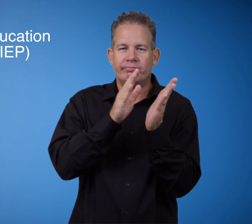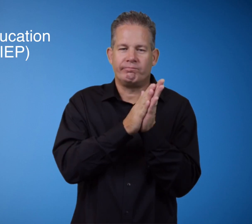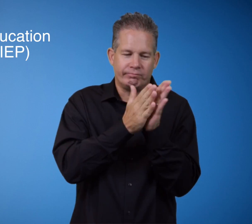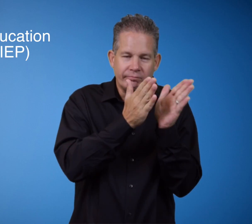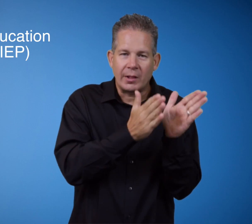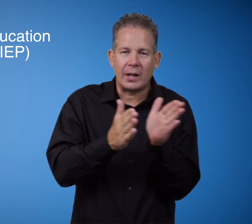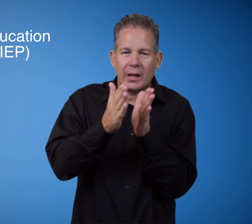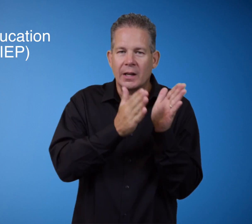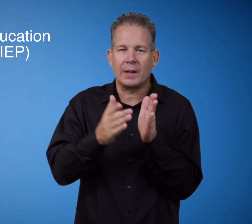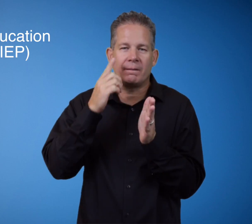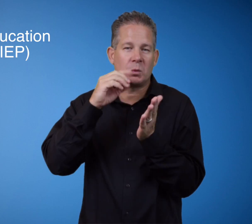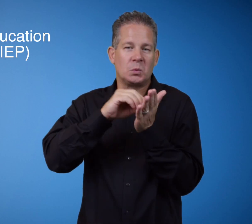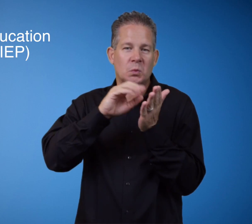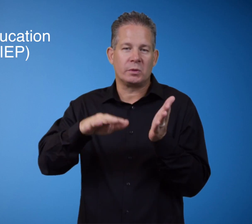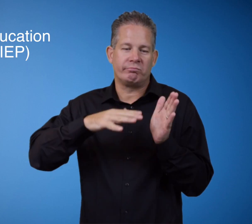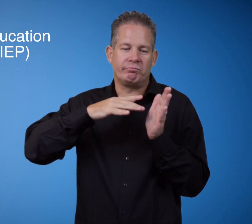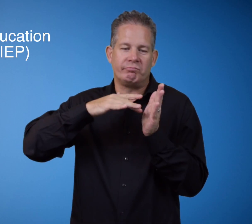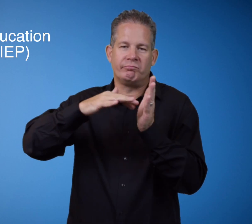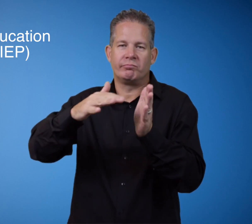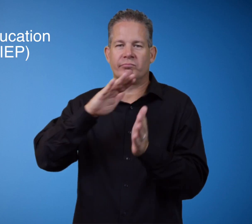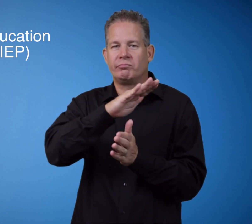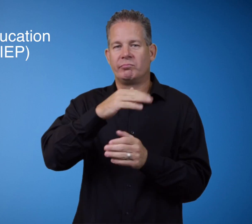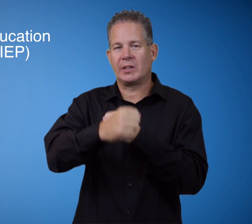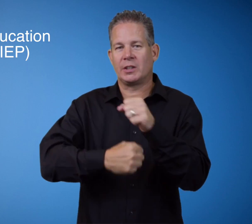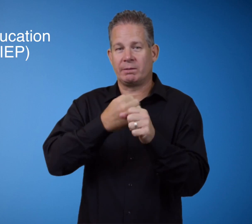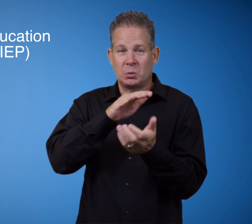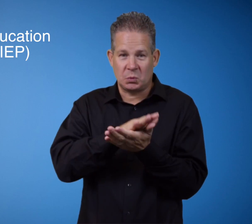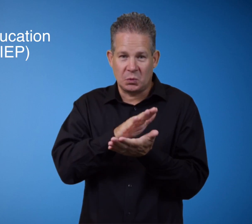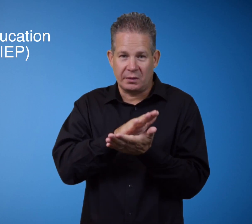This is a documented plan for students as they go through their schoolwork.